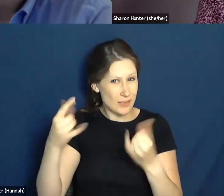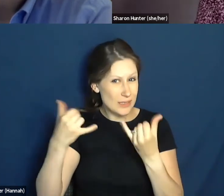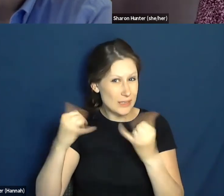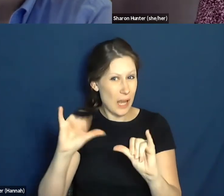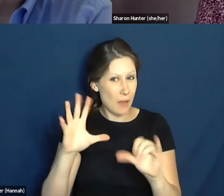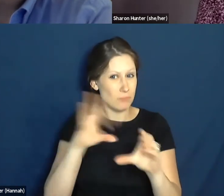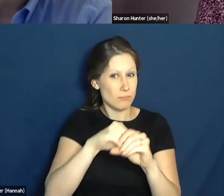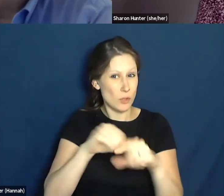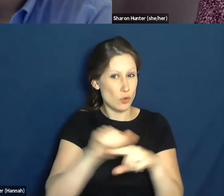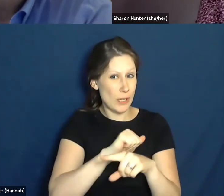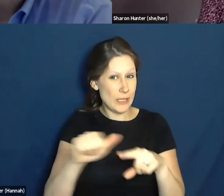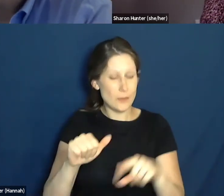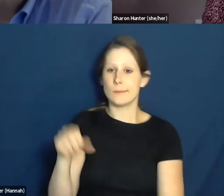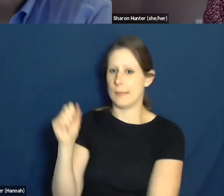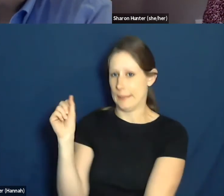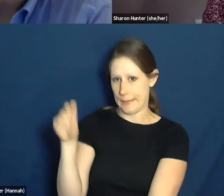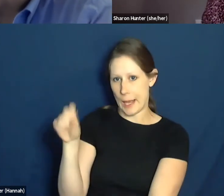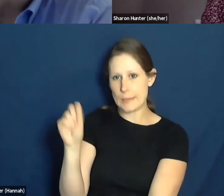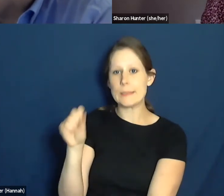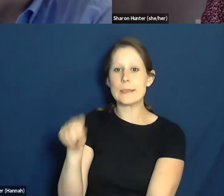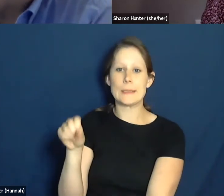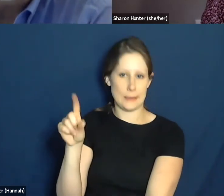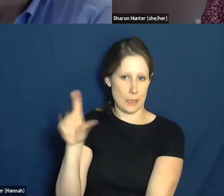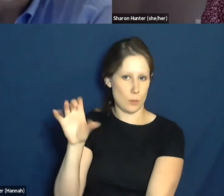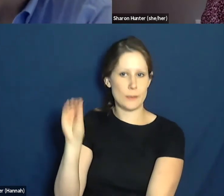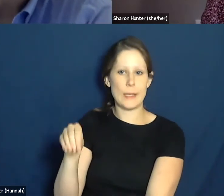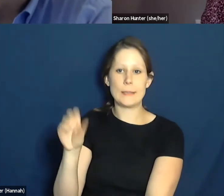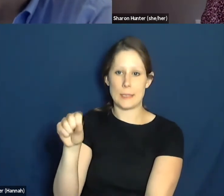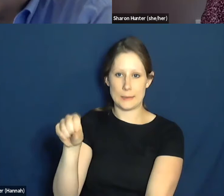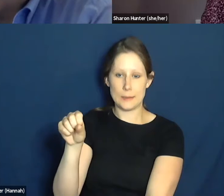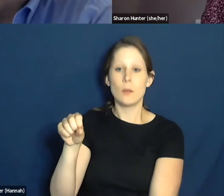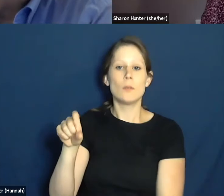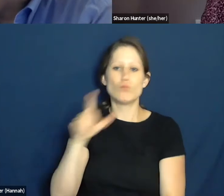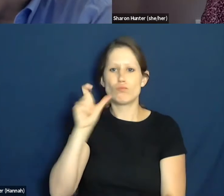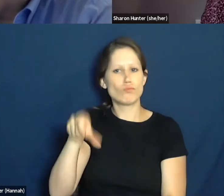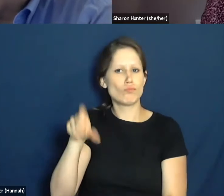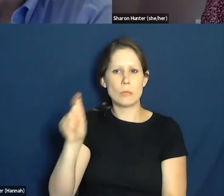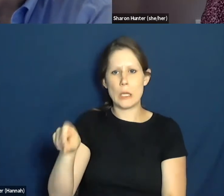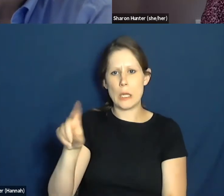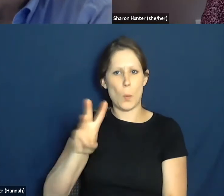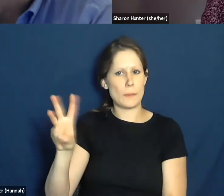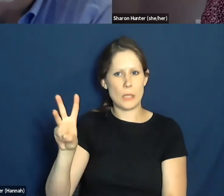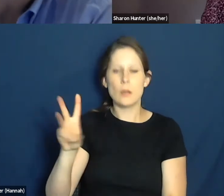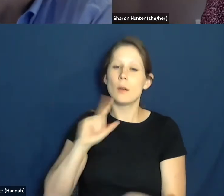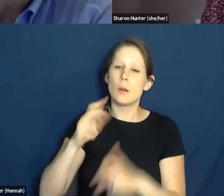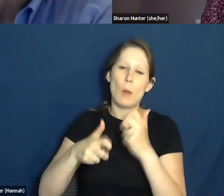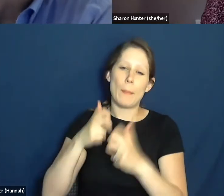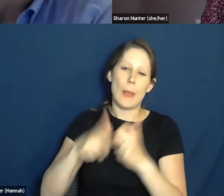Absolutely. You don't have to have a website. The problem with not having one,